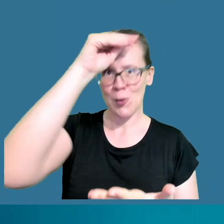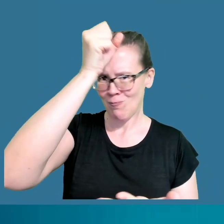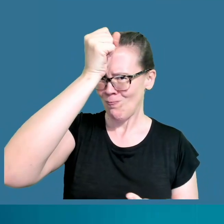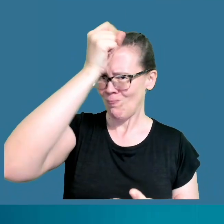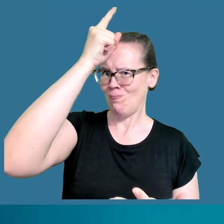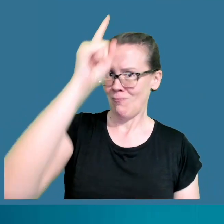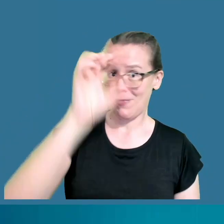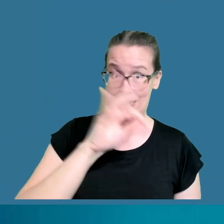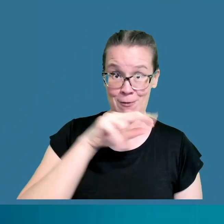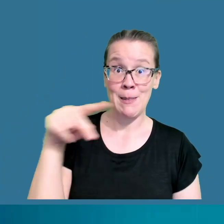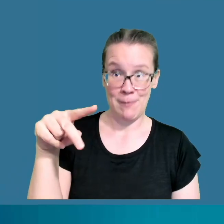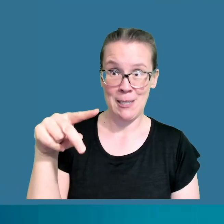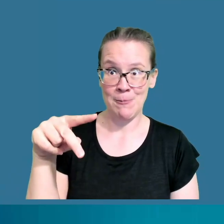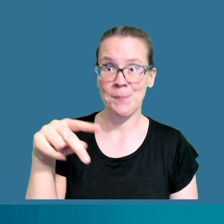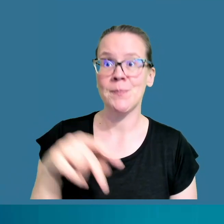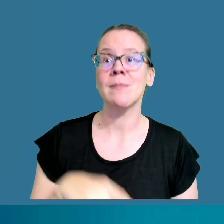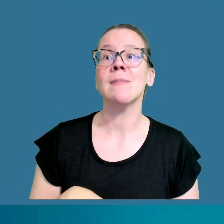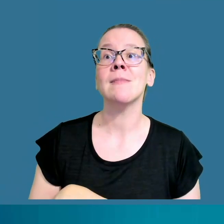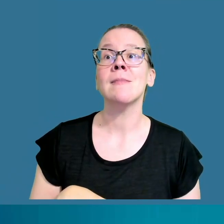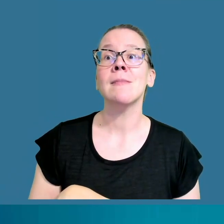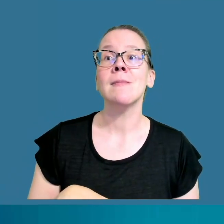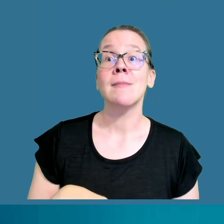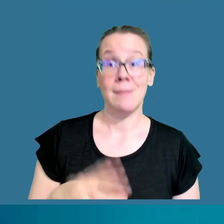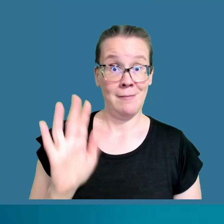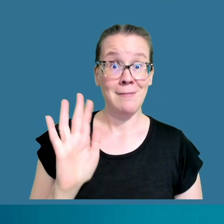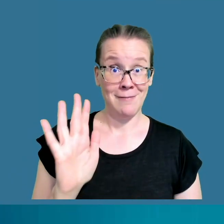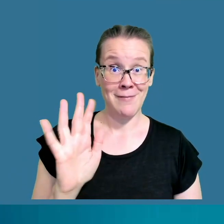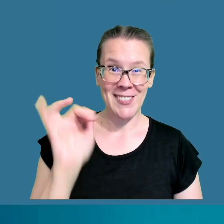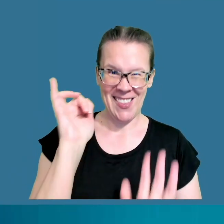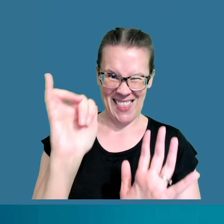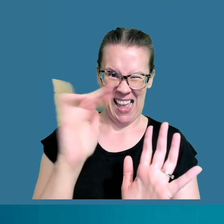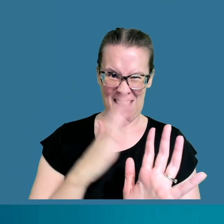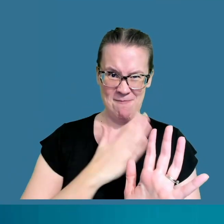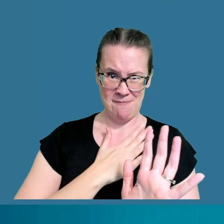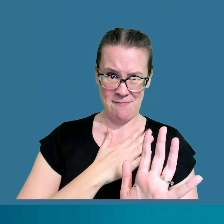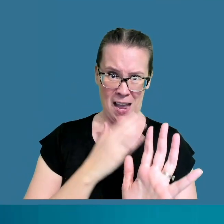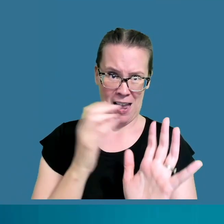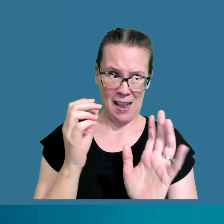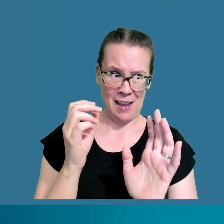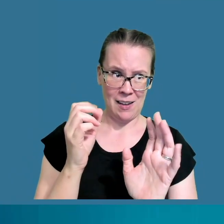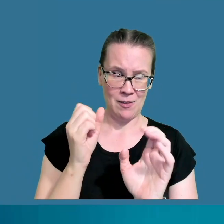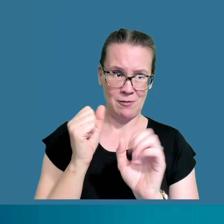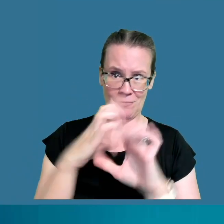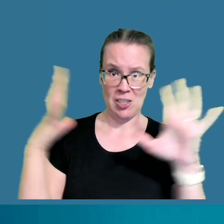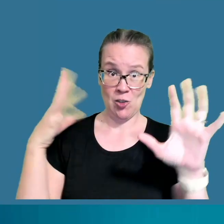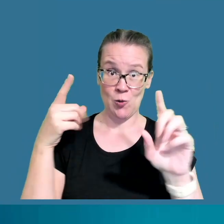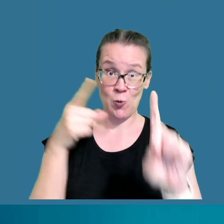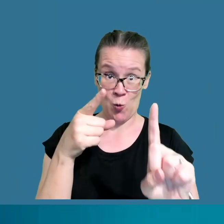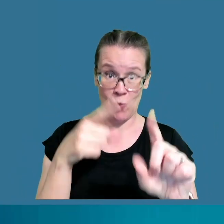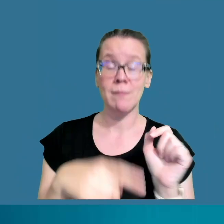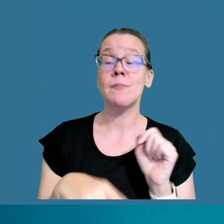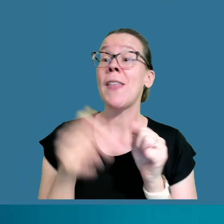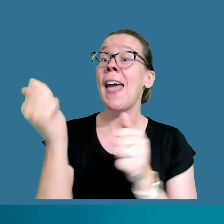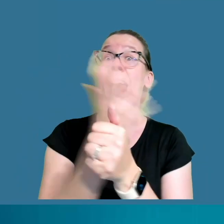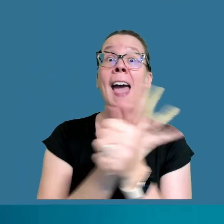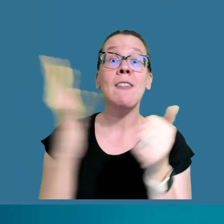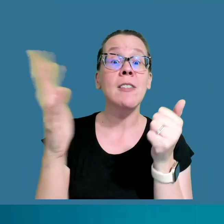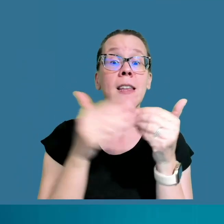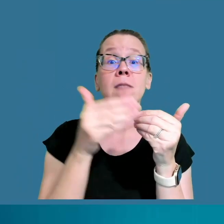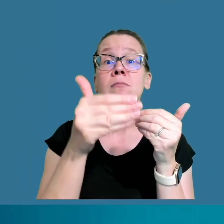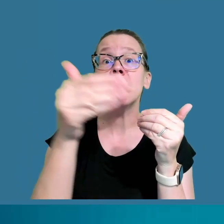internalize the process) and understand the basics of foundation paper piecing. So that's my goal!